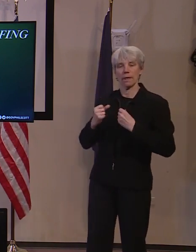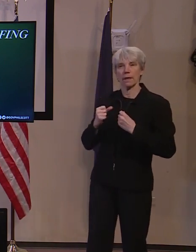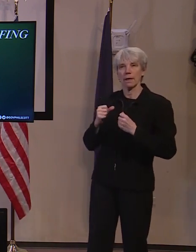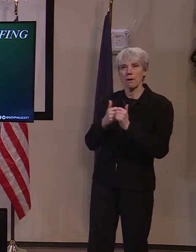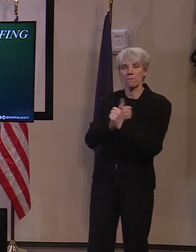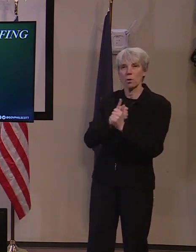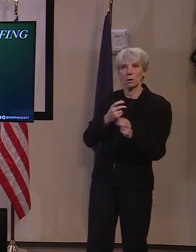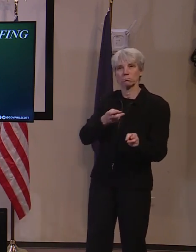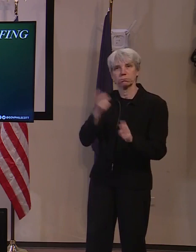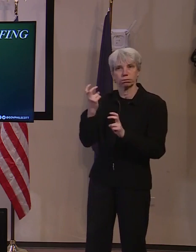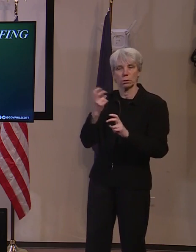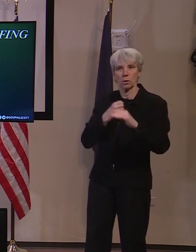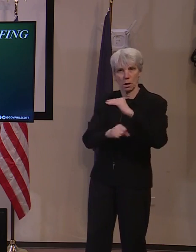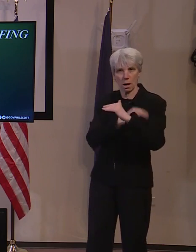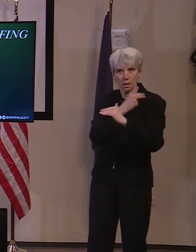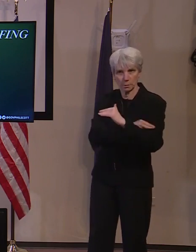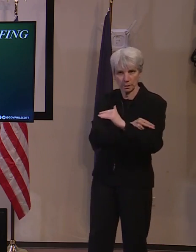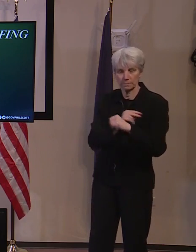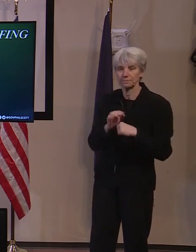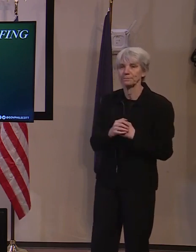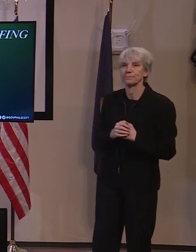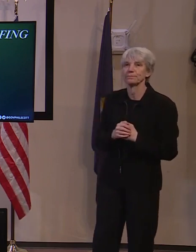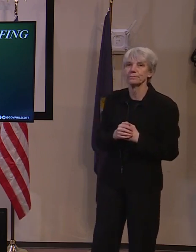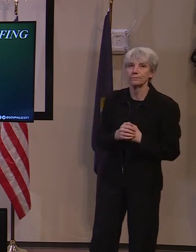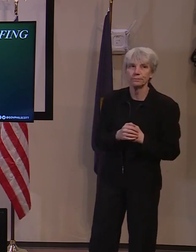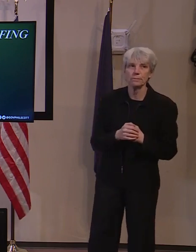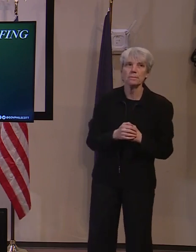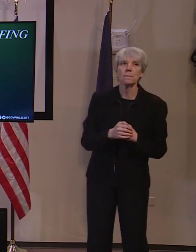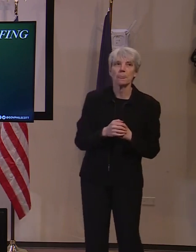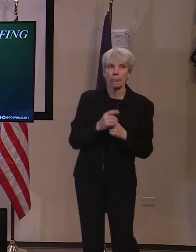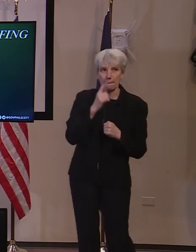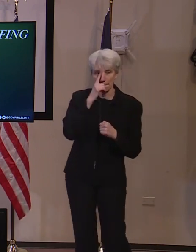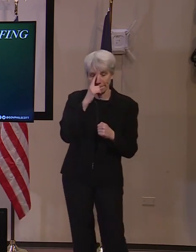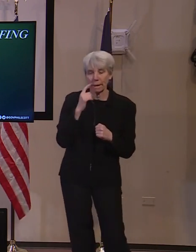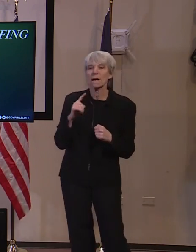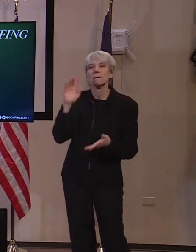now, while the data around this new variant is new and emerging, it